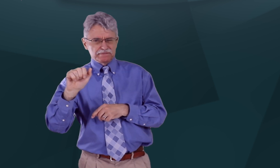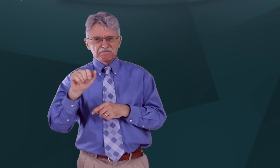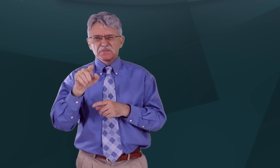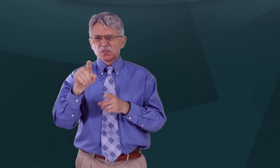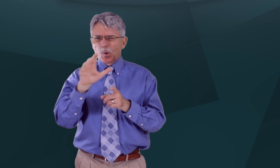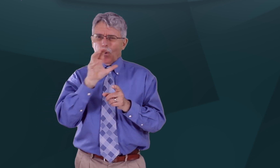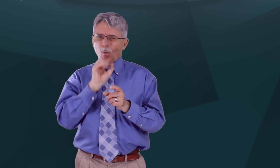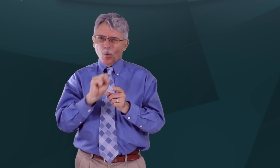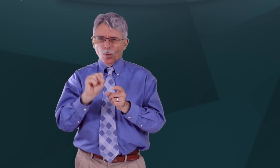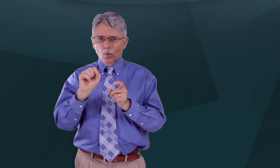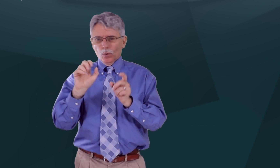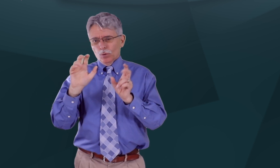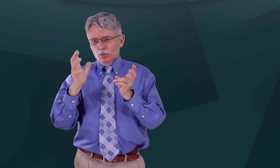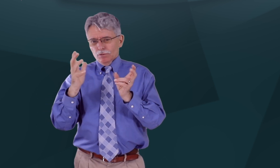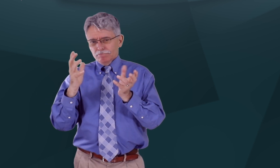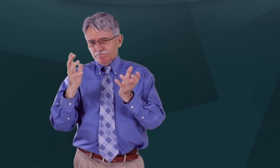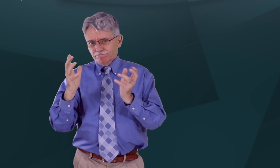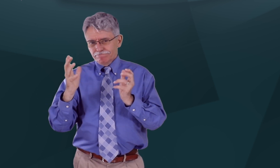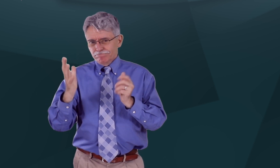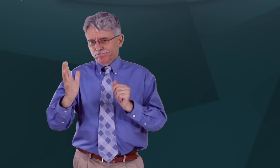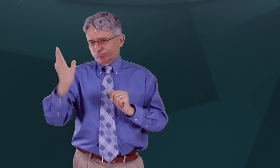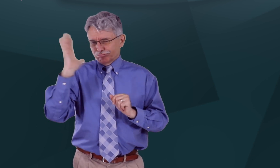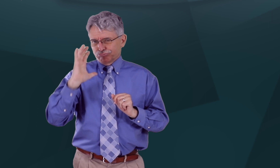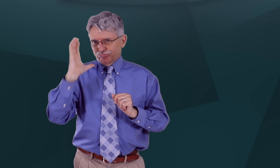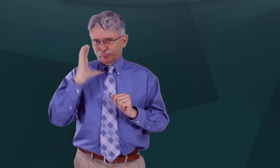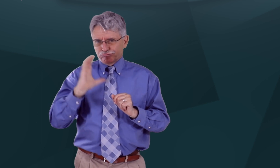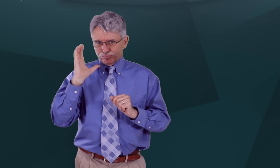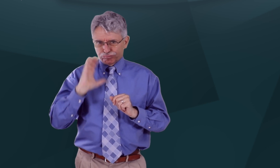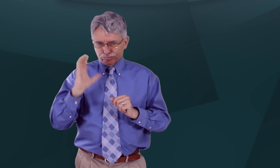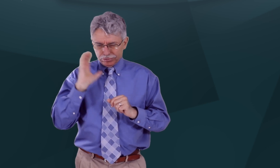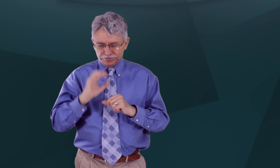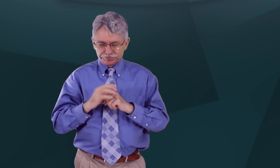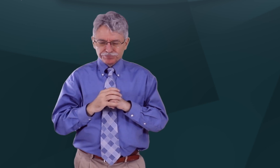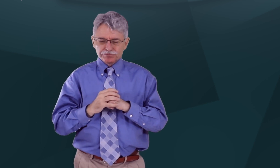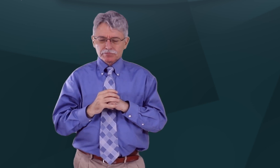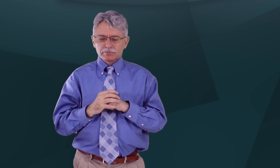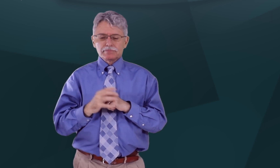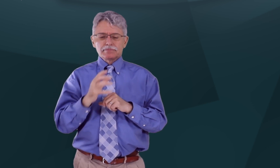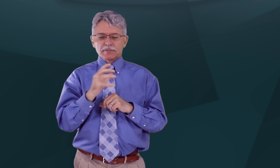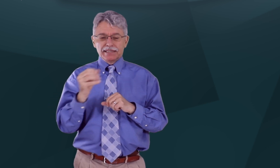It's a -- you know, a Colonial kind of restoration.